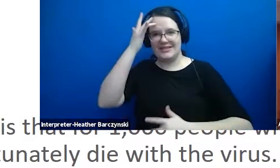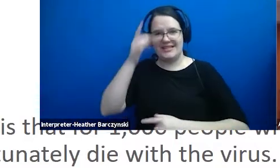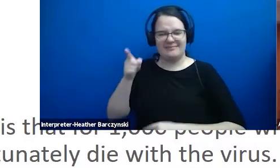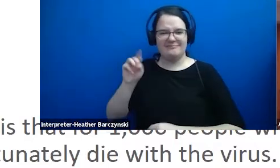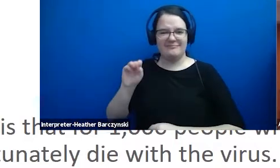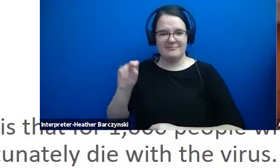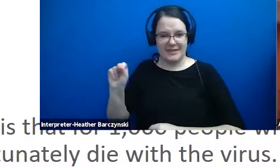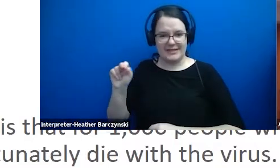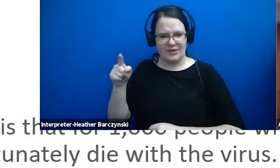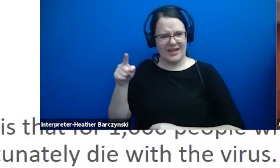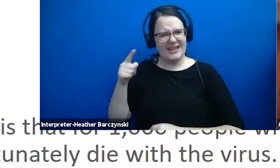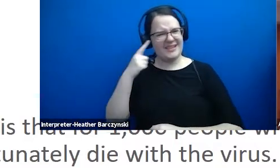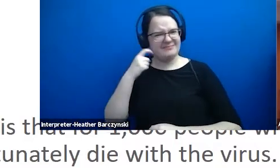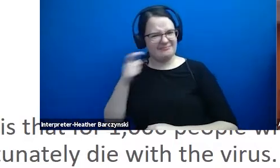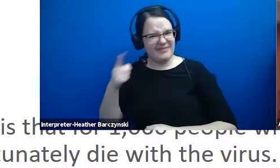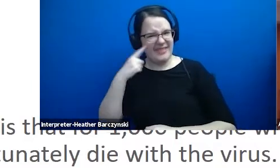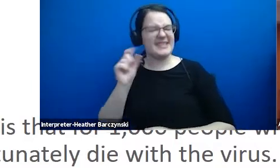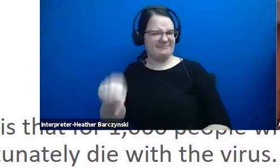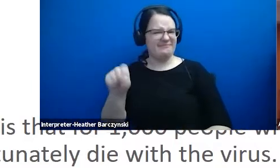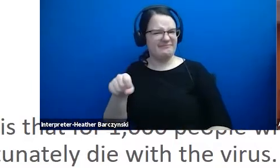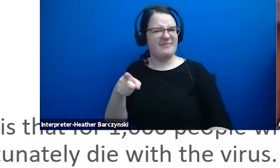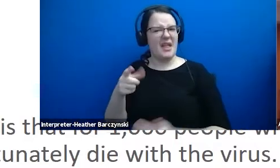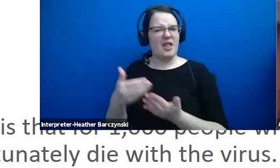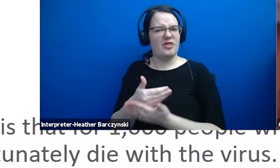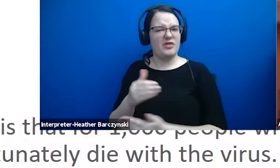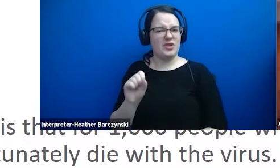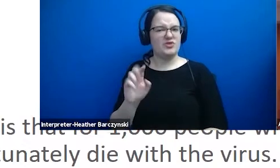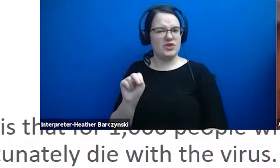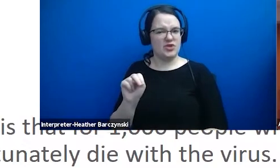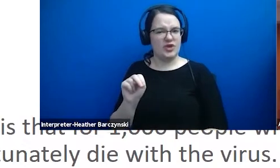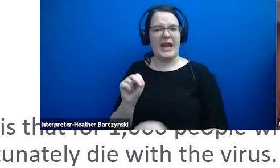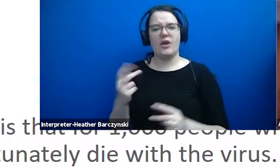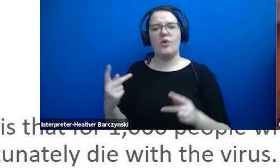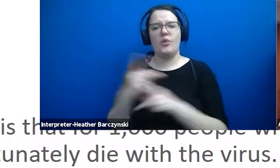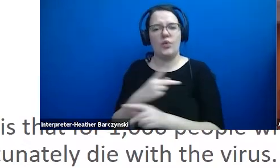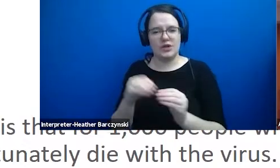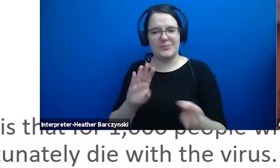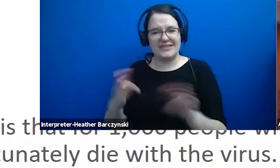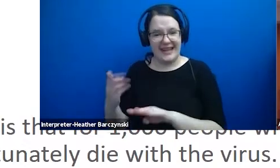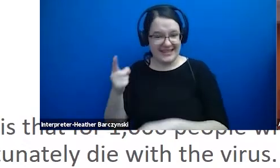new variant is deadlier he said that the evidence is mounting but he wasn't able to share um i you